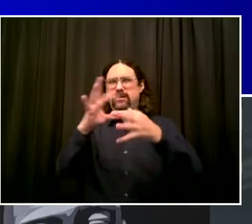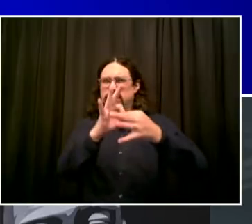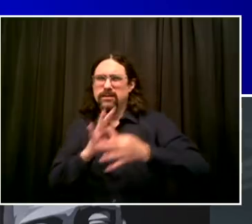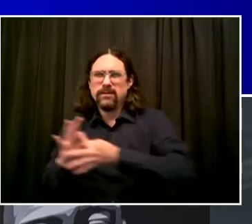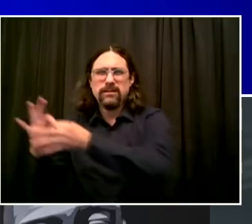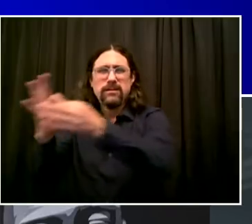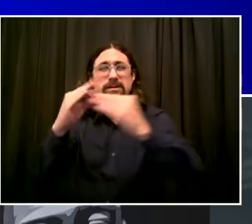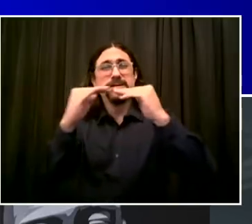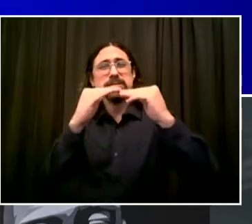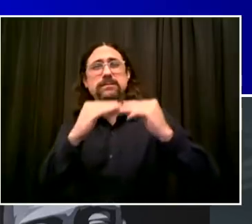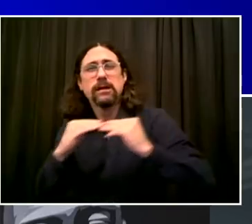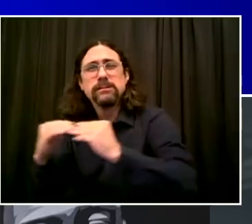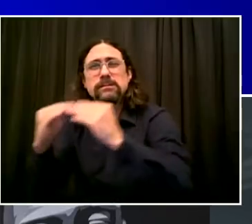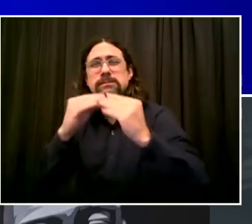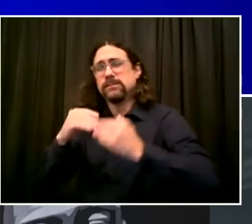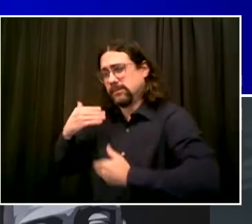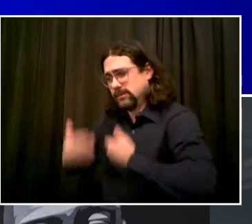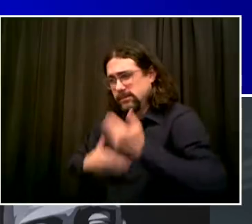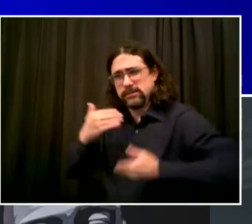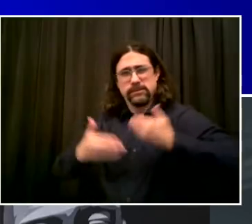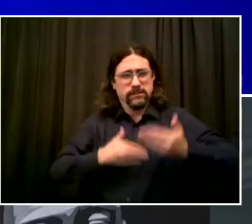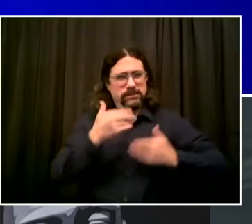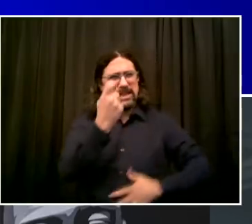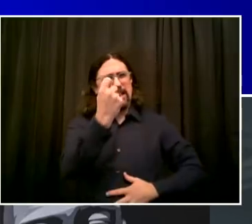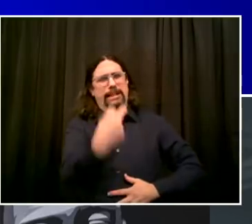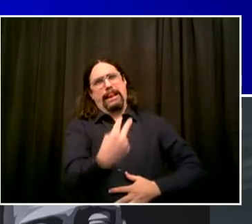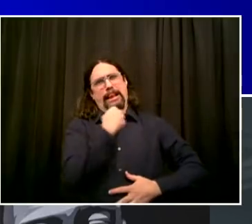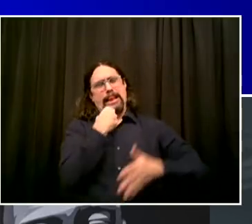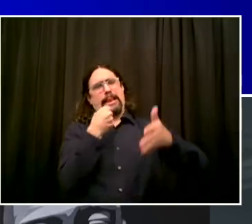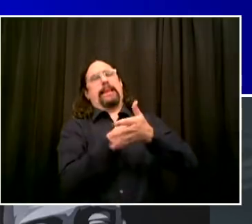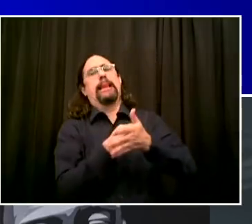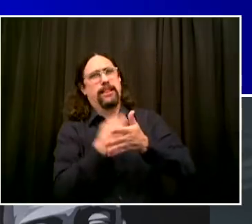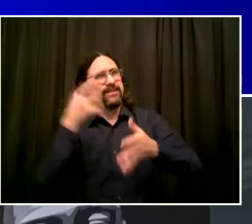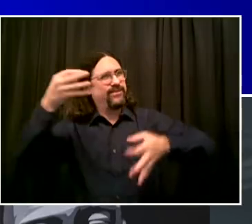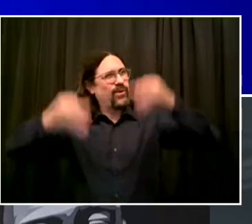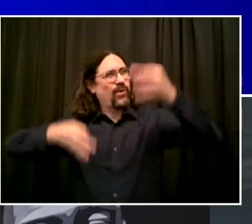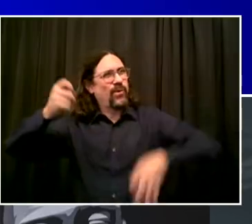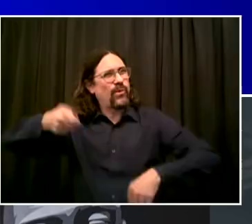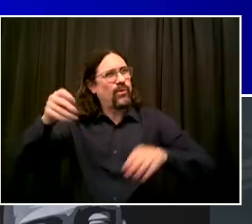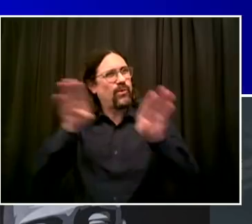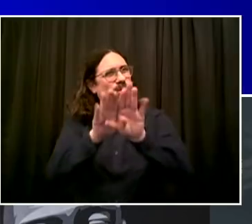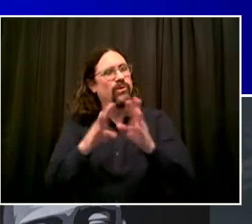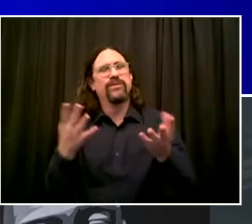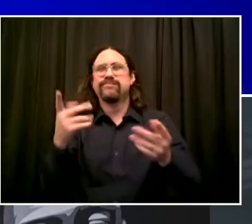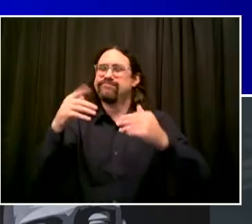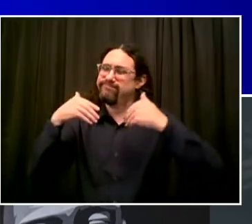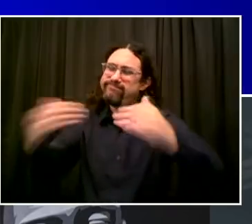HOW E WWIL LKEEP OUR COMMUNITY SAFE NOW, BACK TOTHE POINT